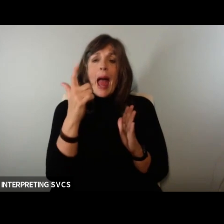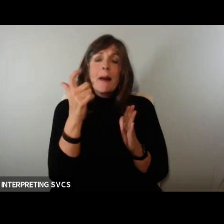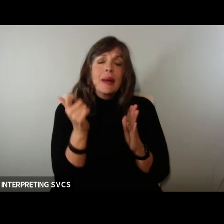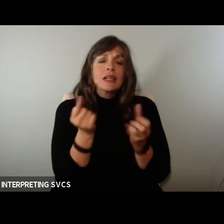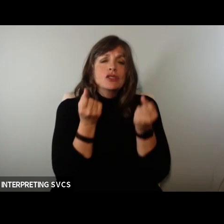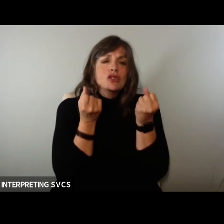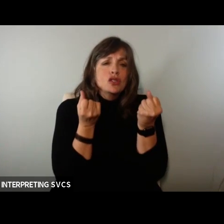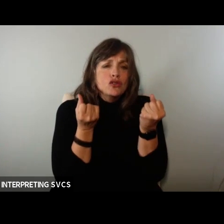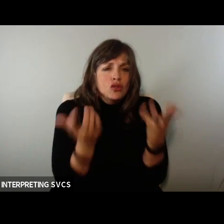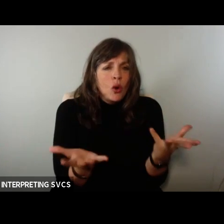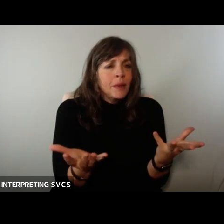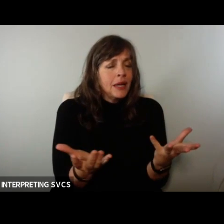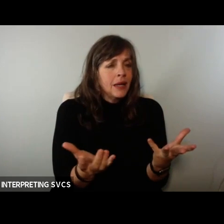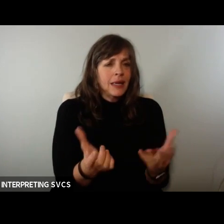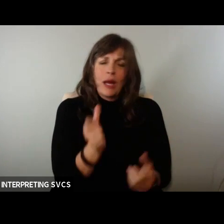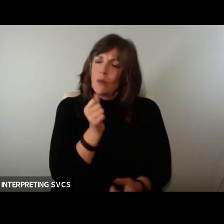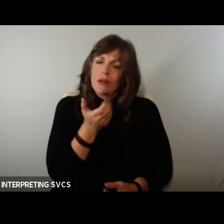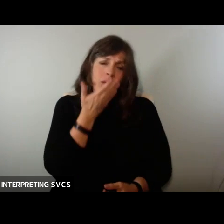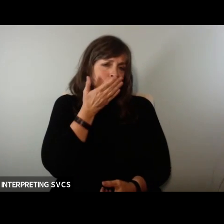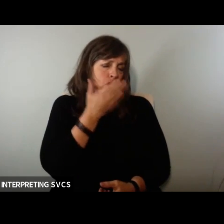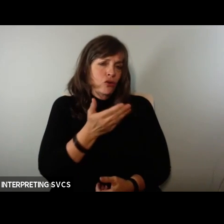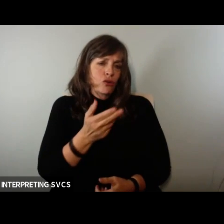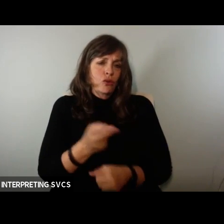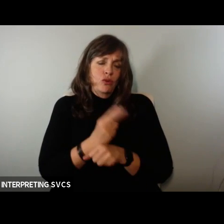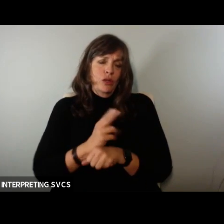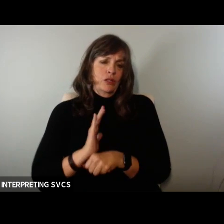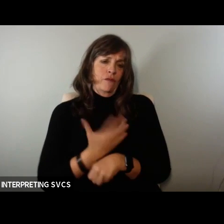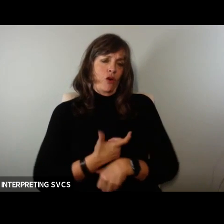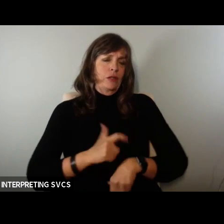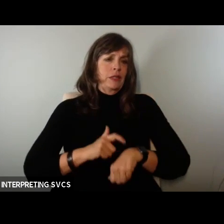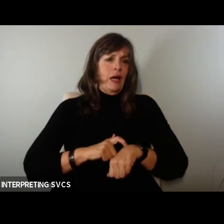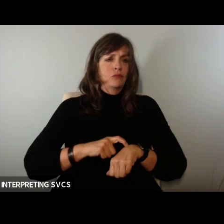it would not be a good use of our time to verbally list them here.